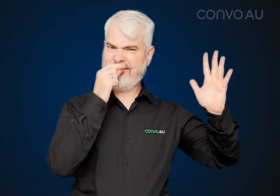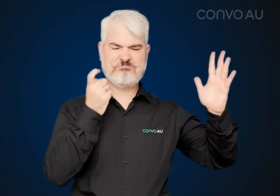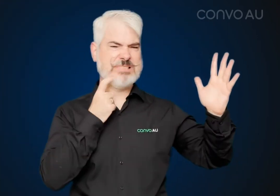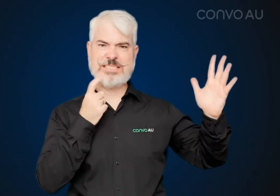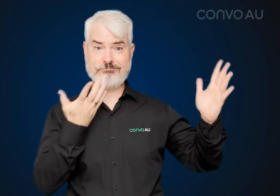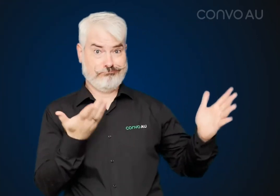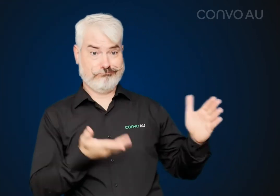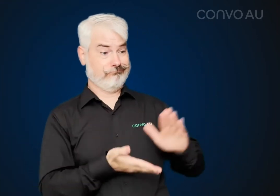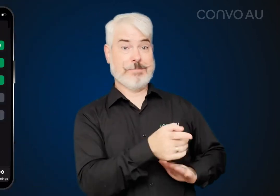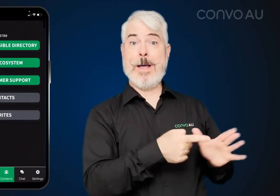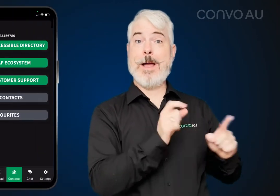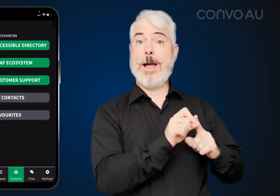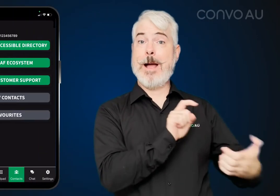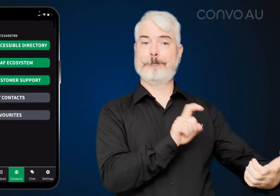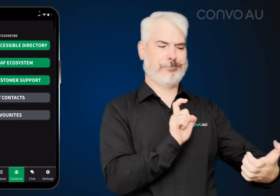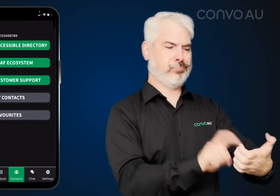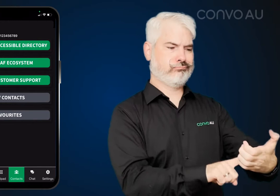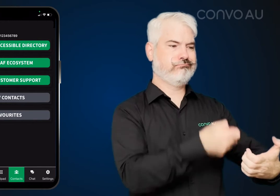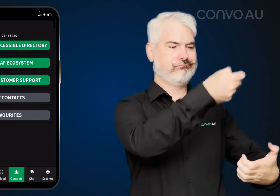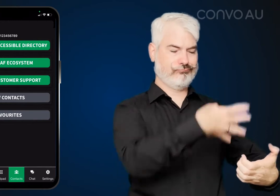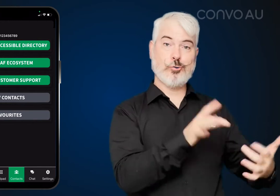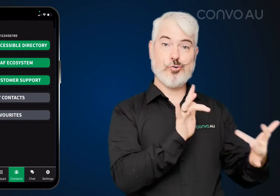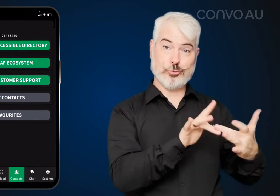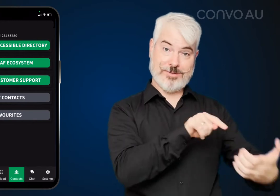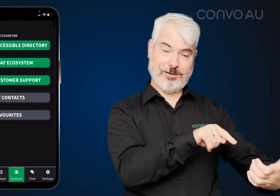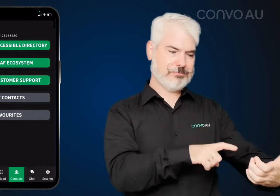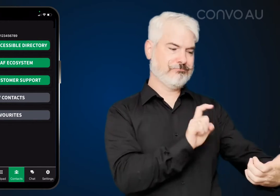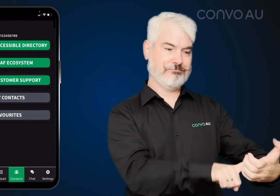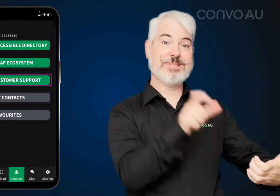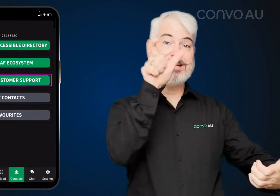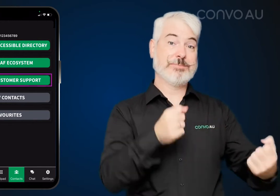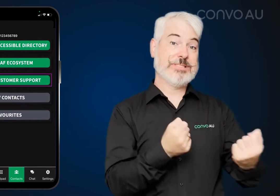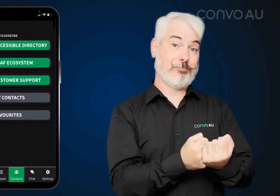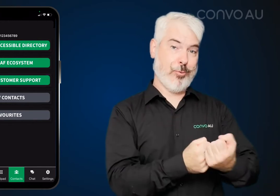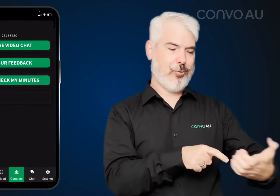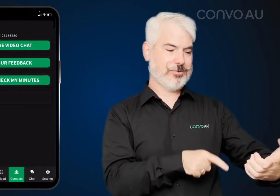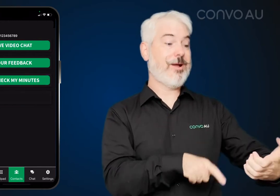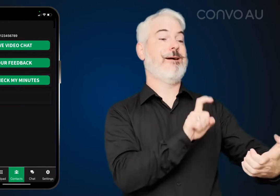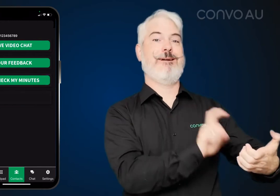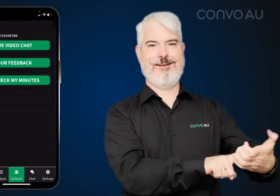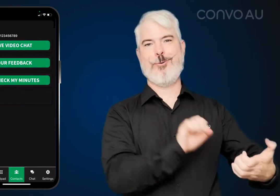It’s easy, just open the Convo Australia app, go to Customer Support,